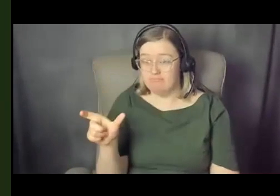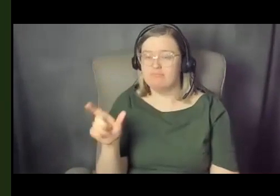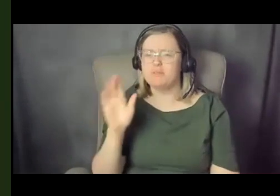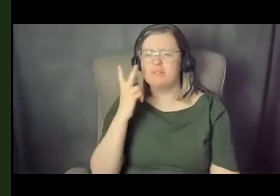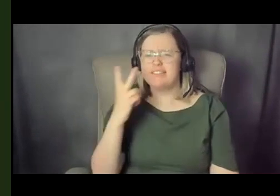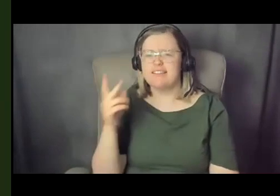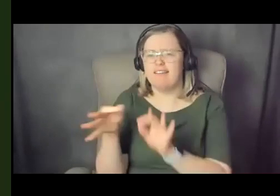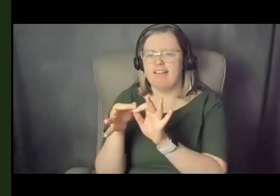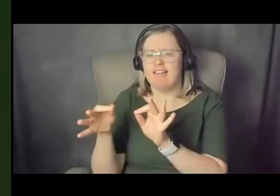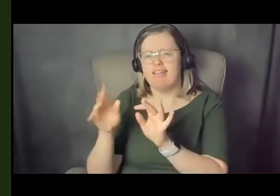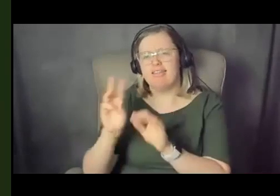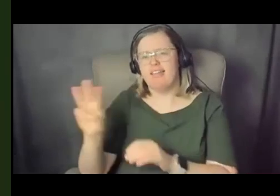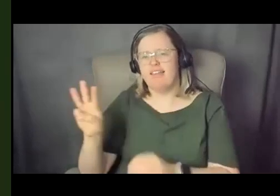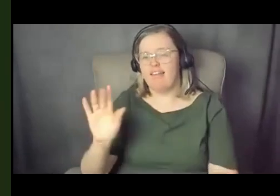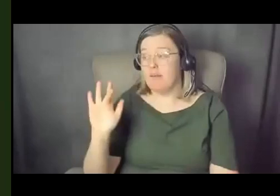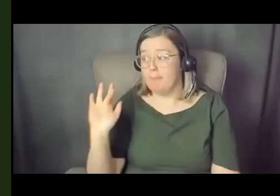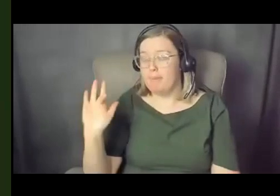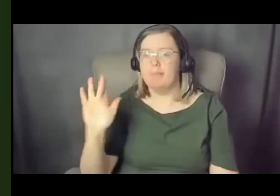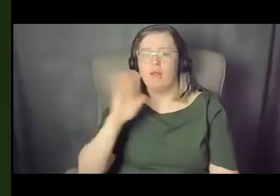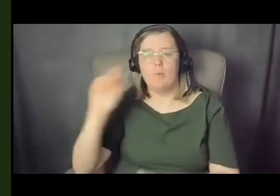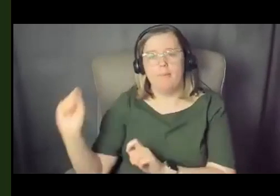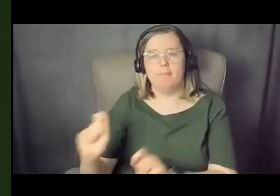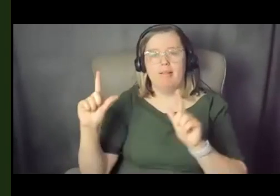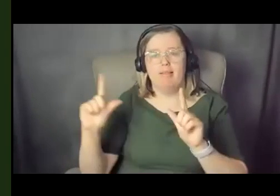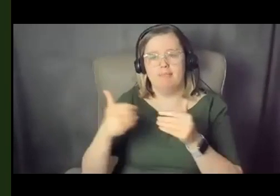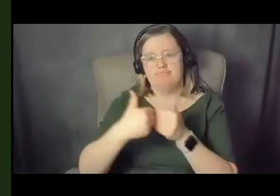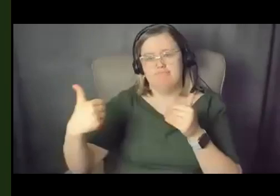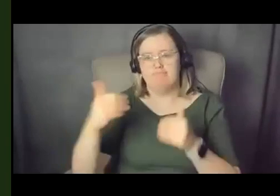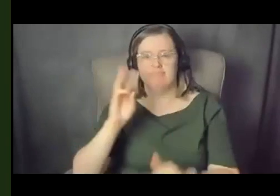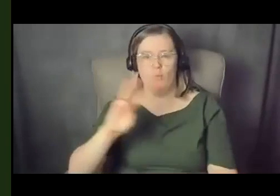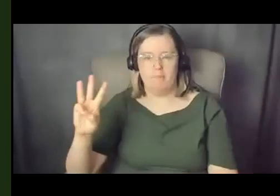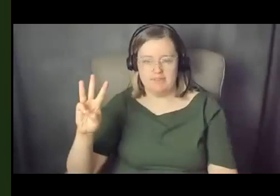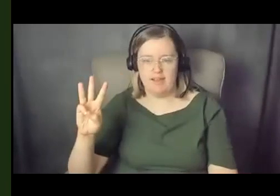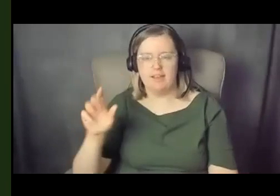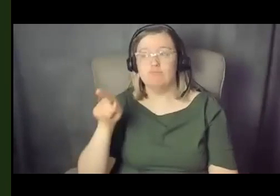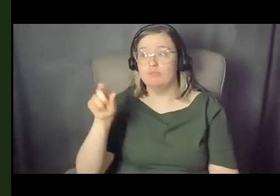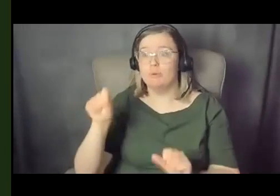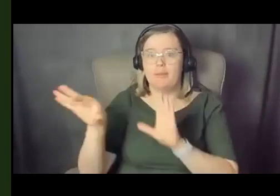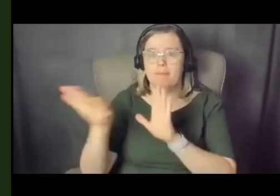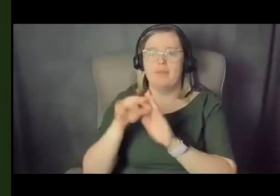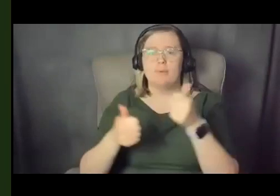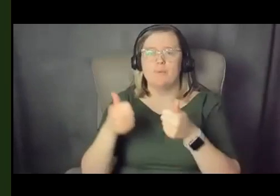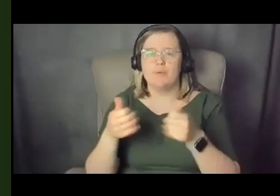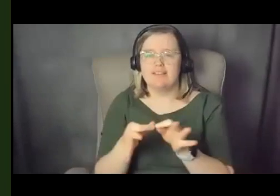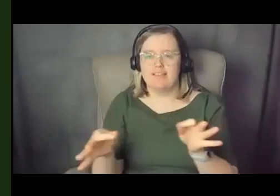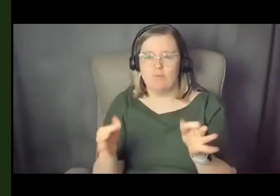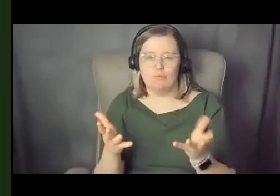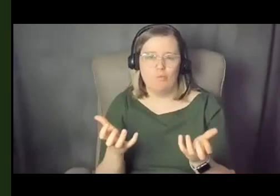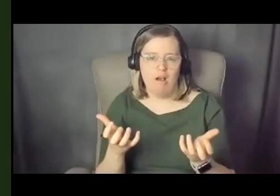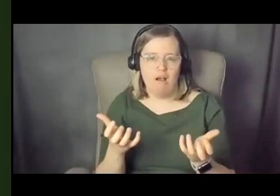that link and it will take you to a separate web page, and you can select the language you would like to get your captions